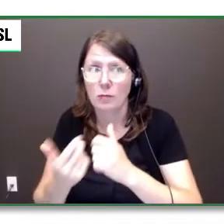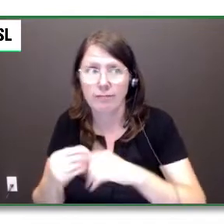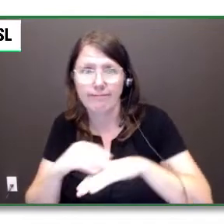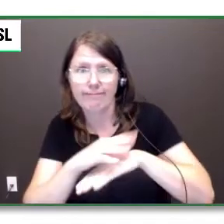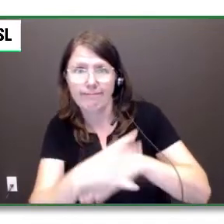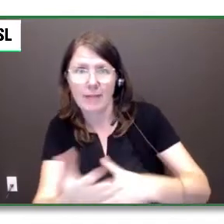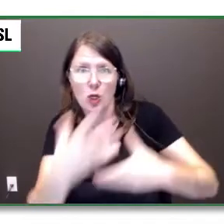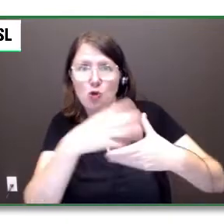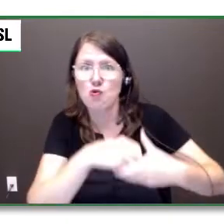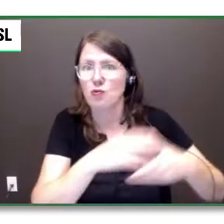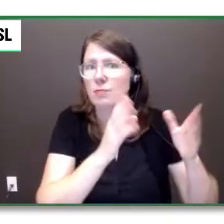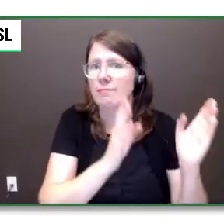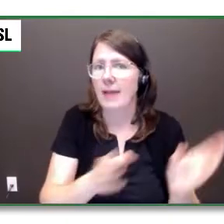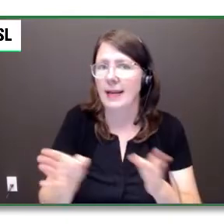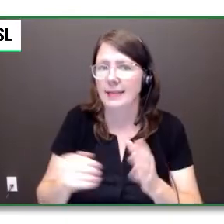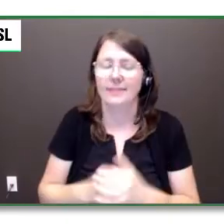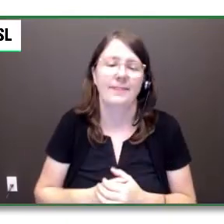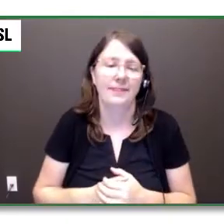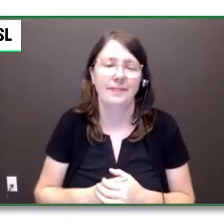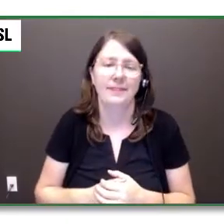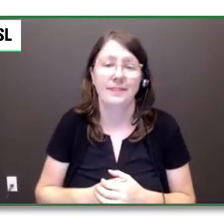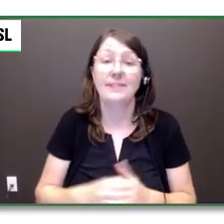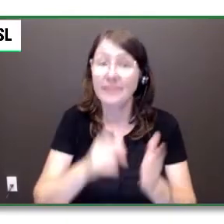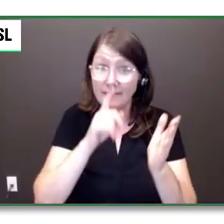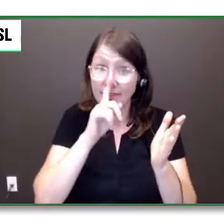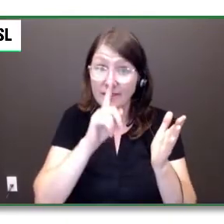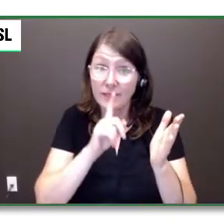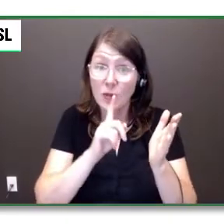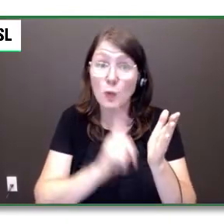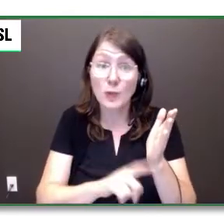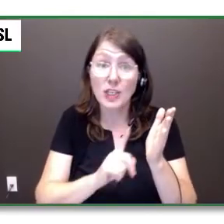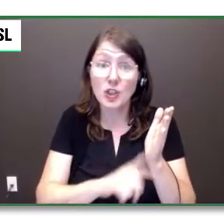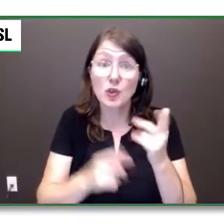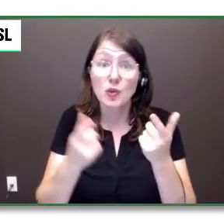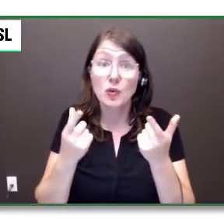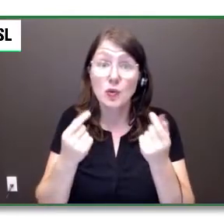used um are called geo narratives. So here we have a picture of a map where